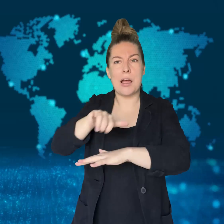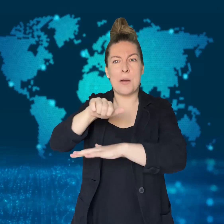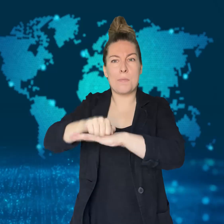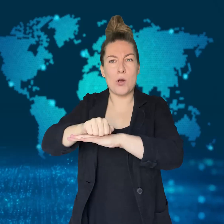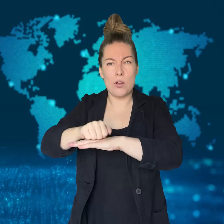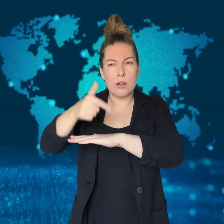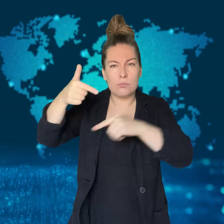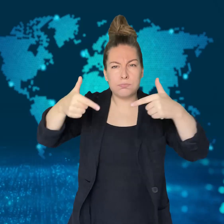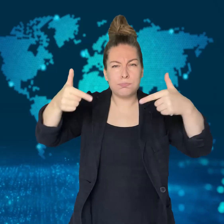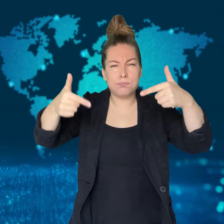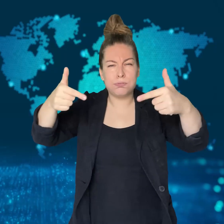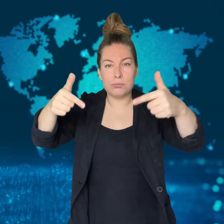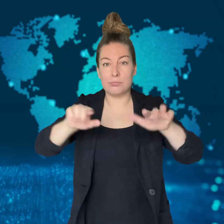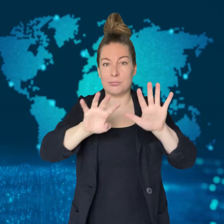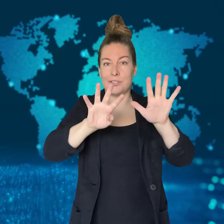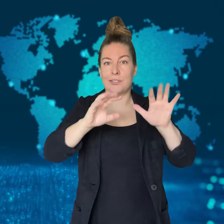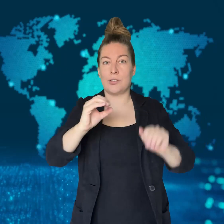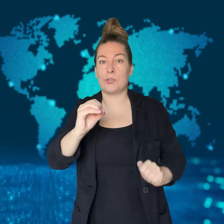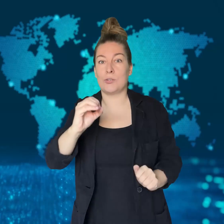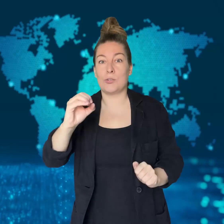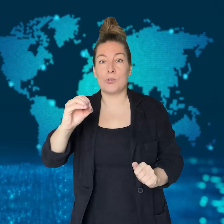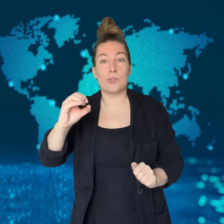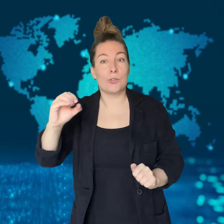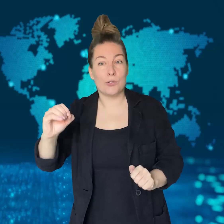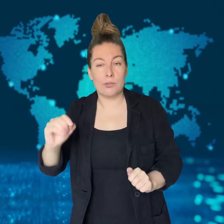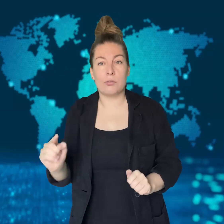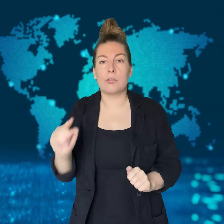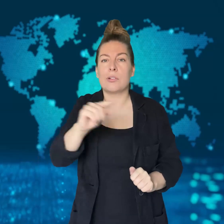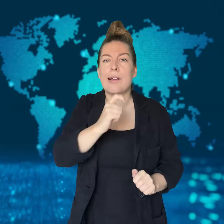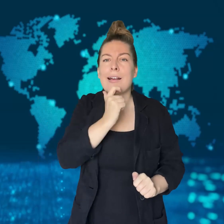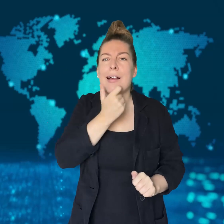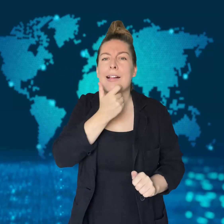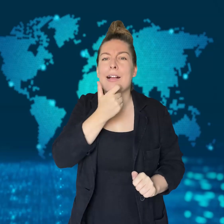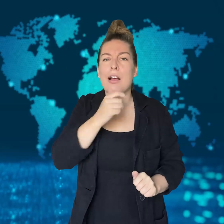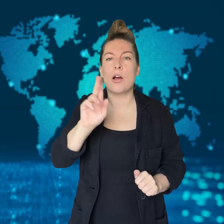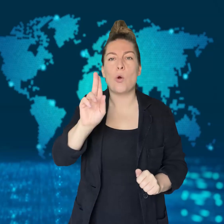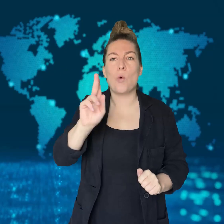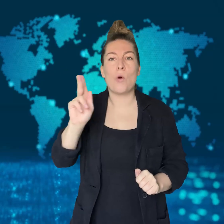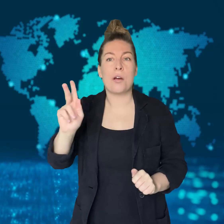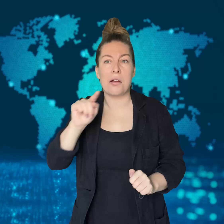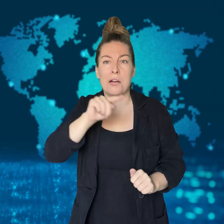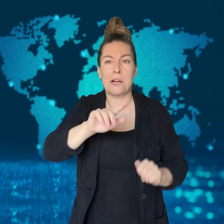Singapore has 9,000 cameras, and the UK has more than 7 million.